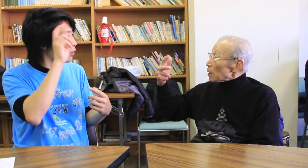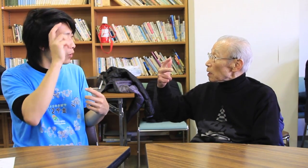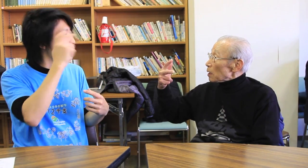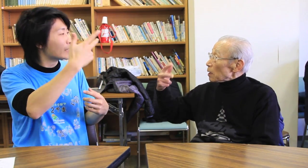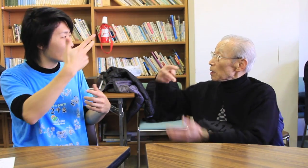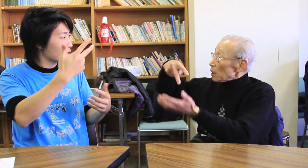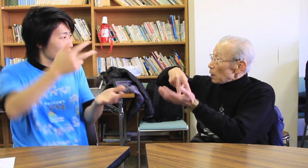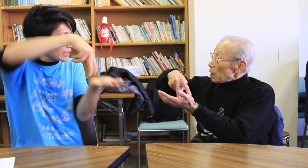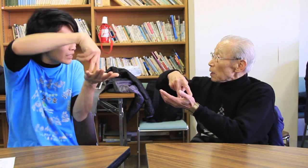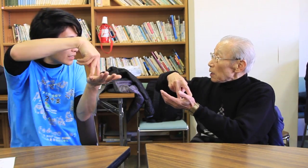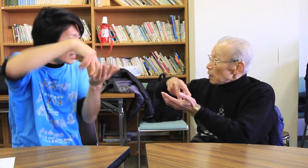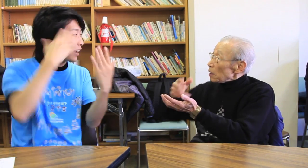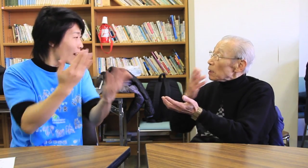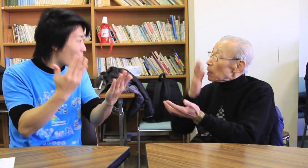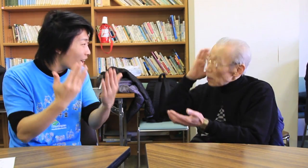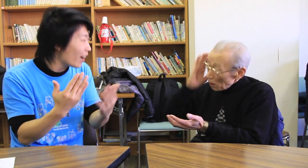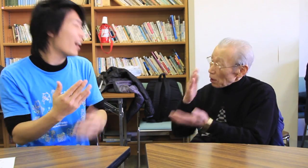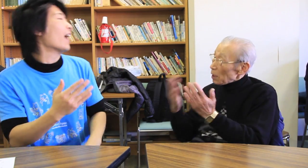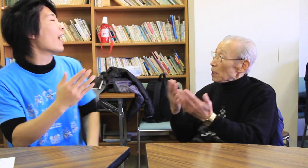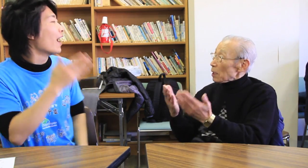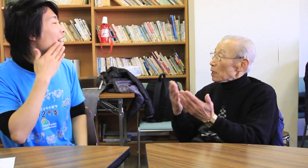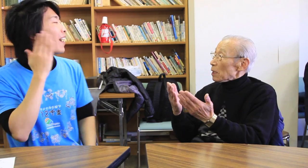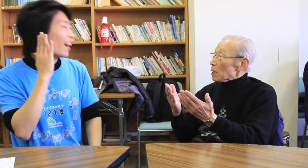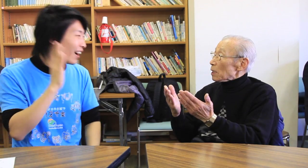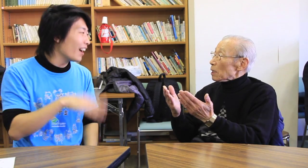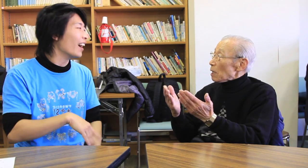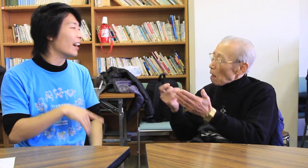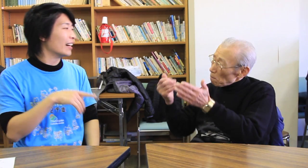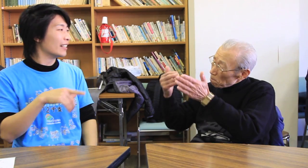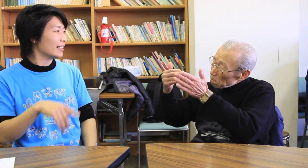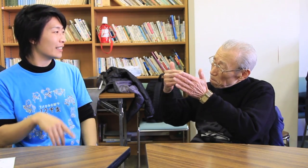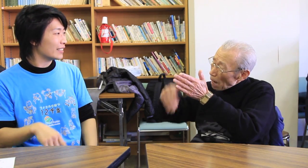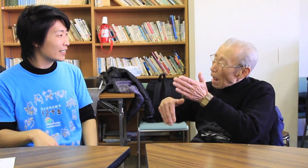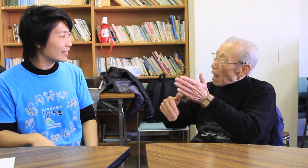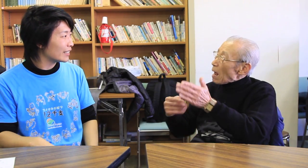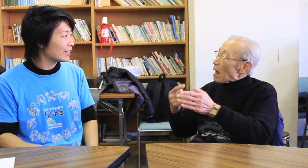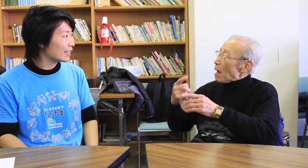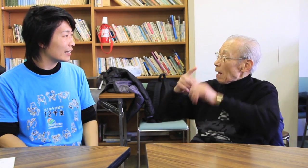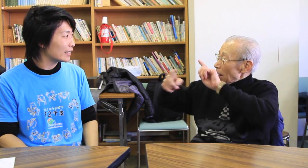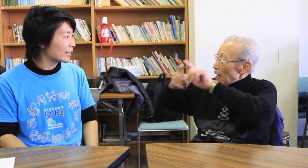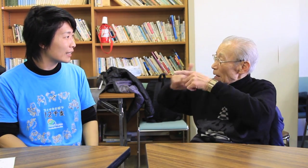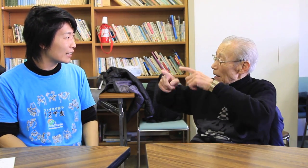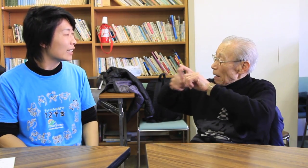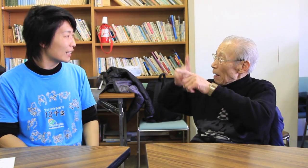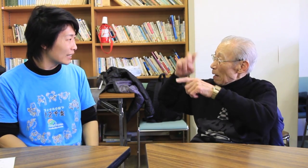Danny: Where did you study Sign Language? Yamada-san: At the Osaka City school for the Deaf.